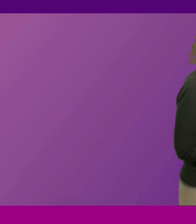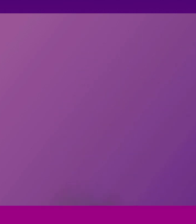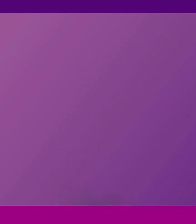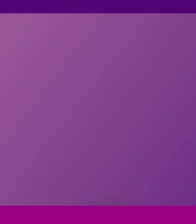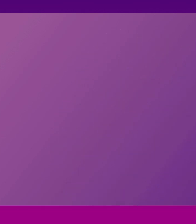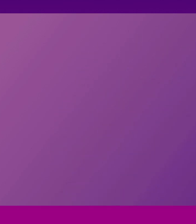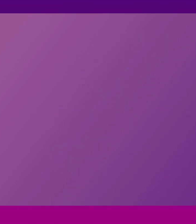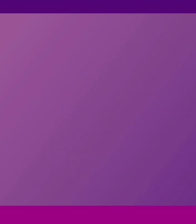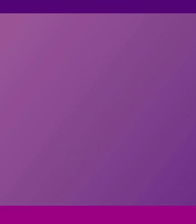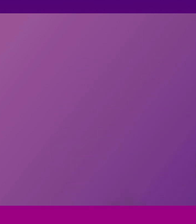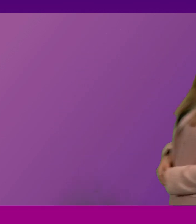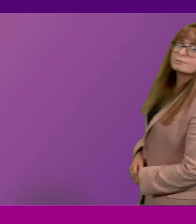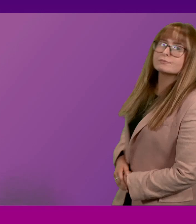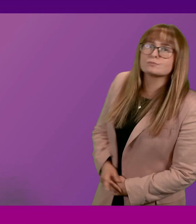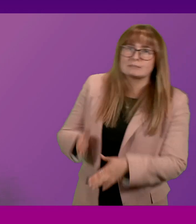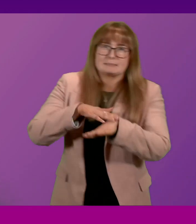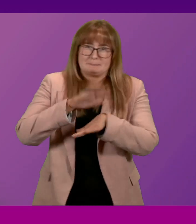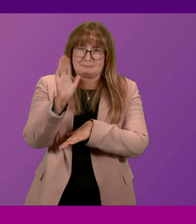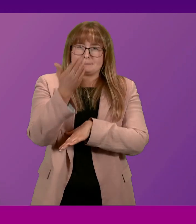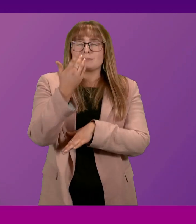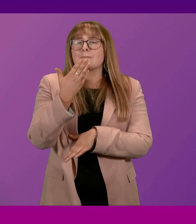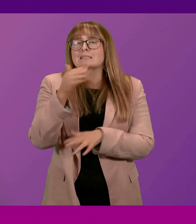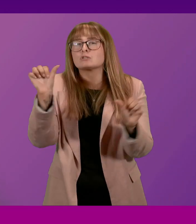Time is tight, colleagues, so I would be grateful for concise questions and responses.